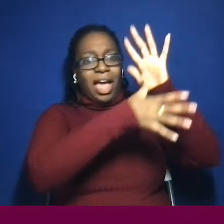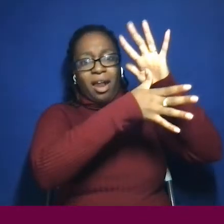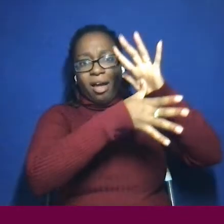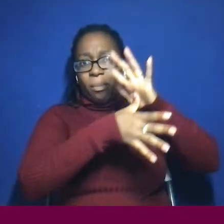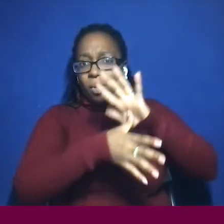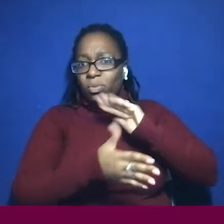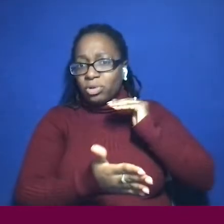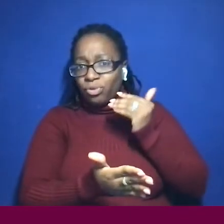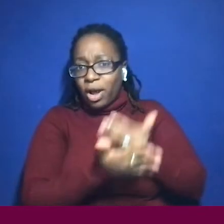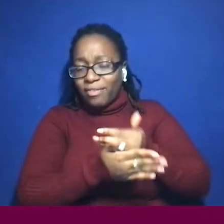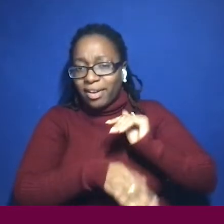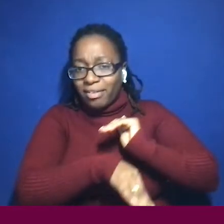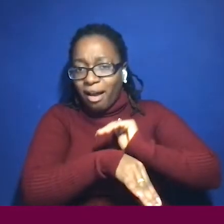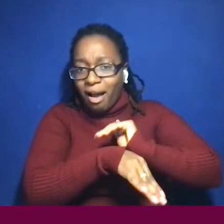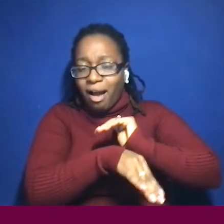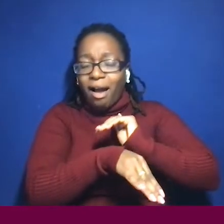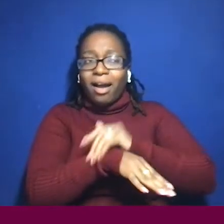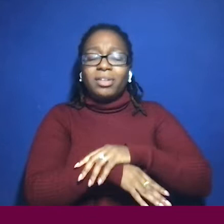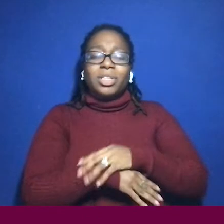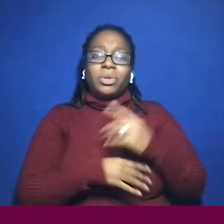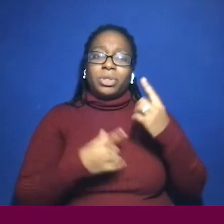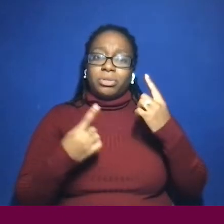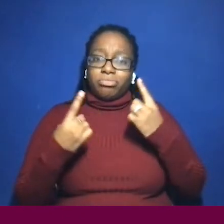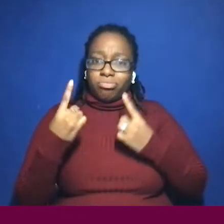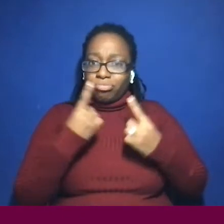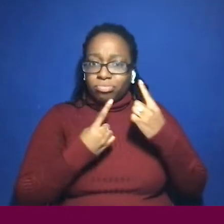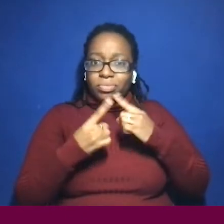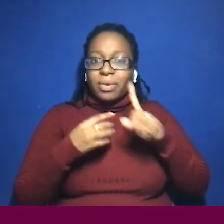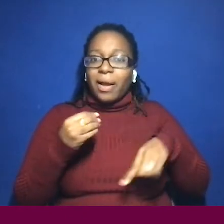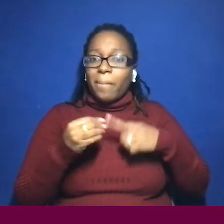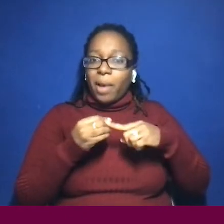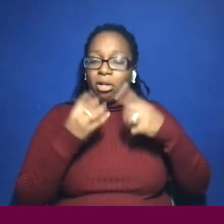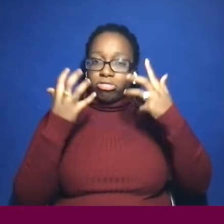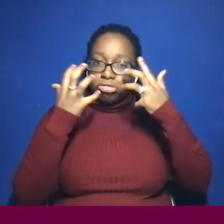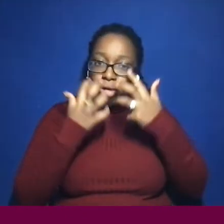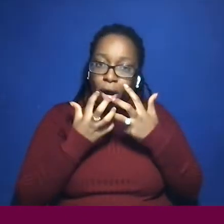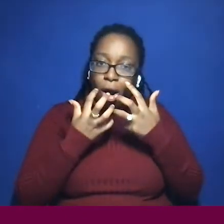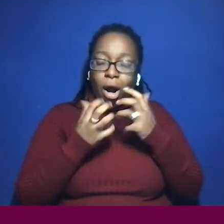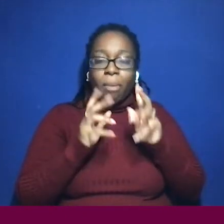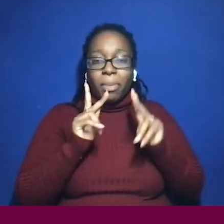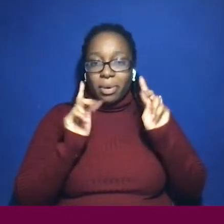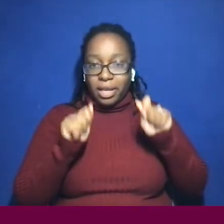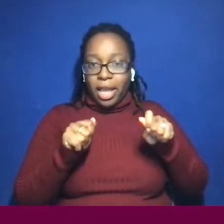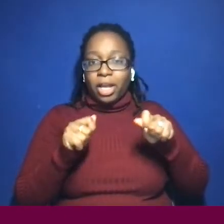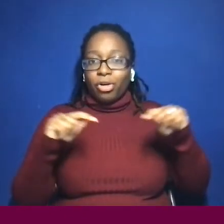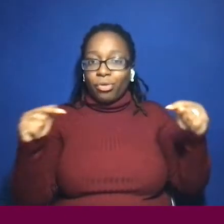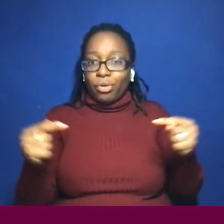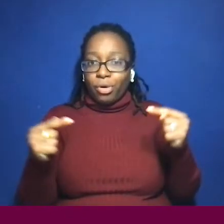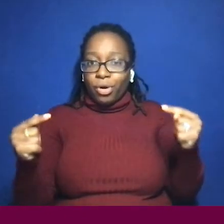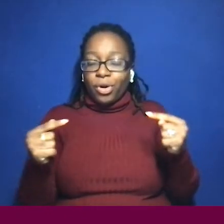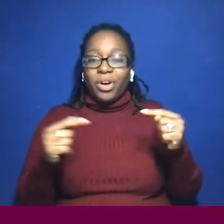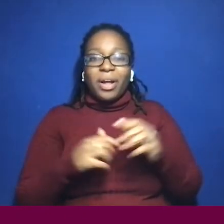valid to be worried that it was dark and people could be injured. But it was stated so flatly